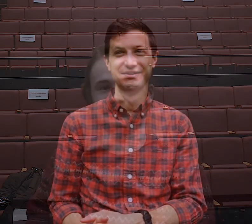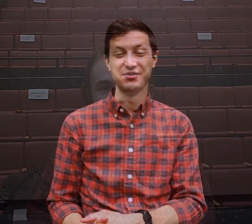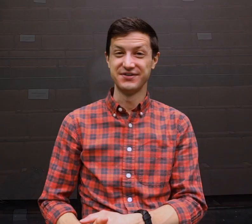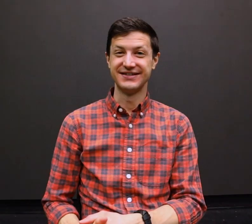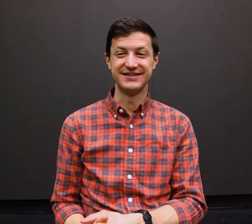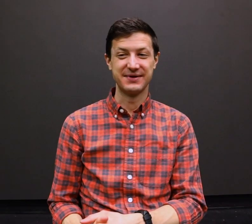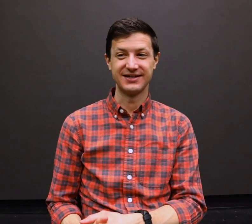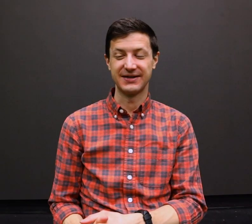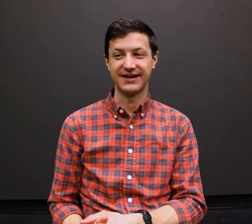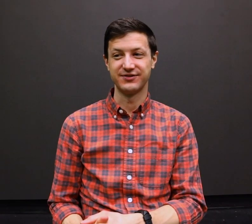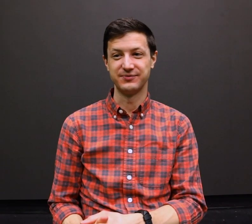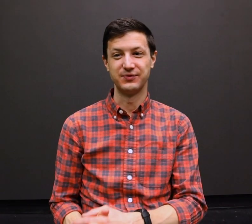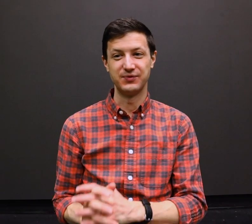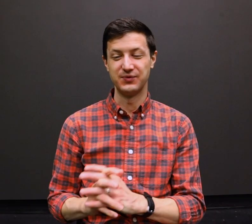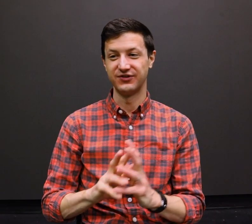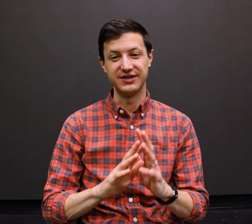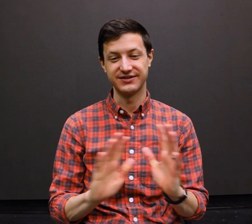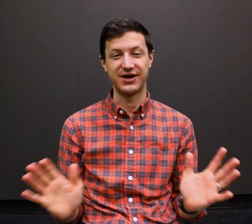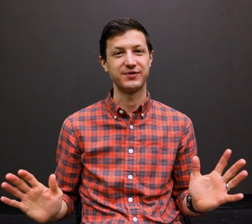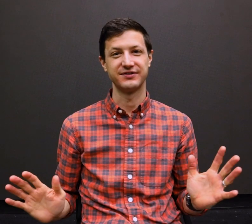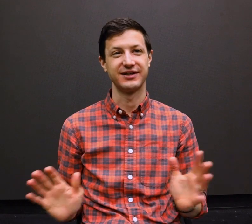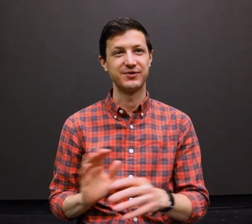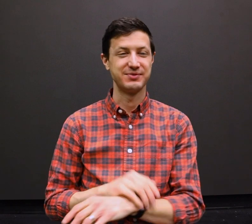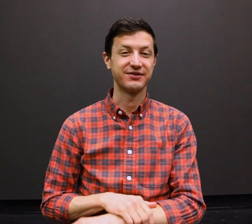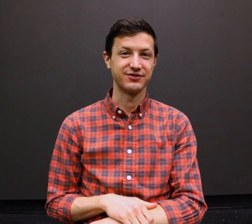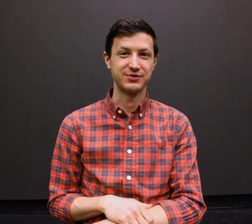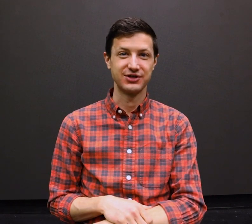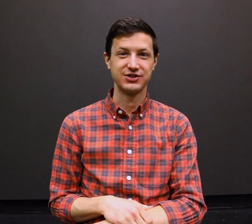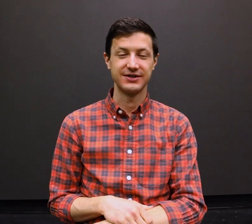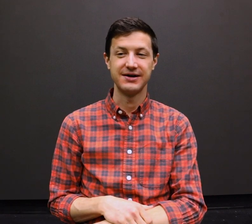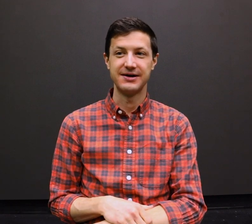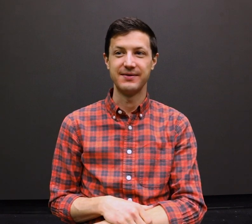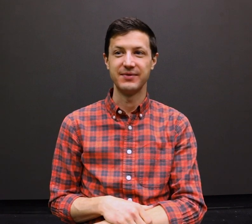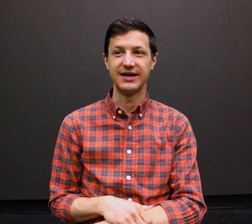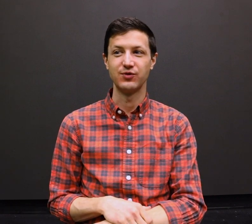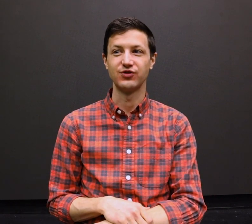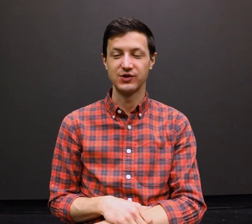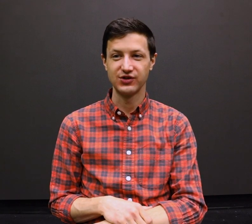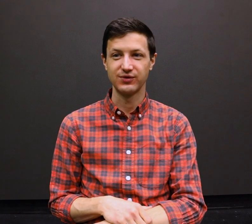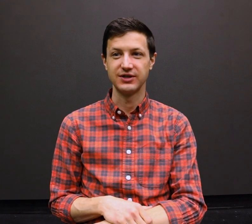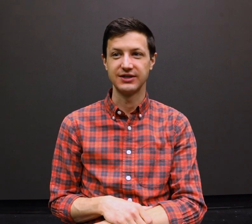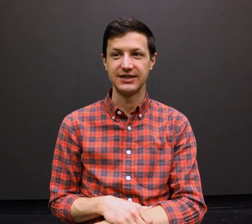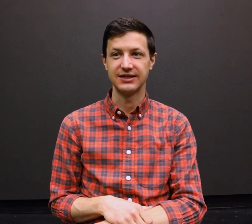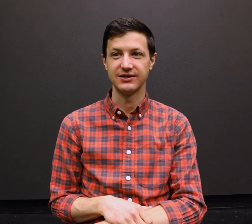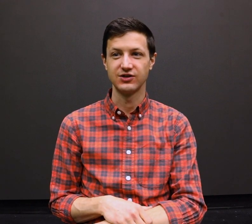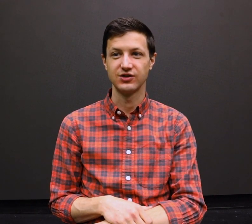The COVID-19 pandemic was the entire reason that we picked this production, and it was originally written in